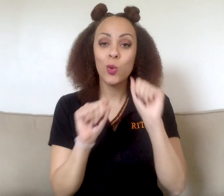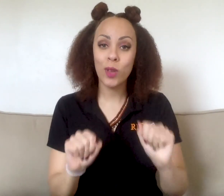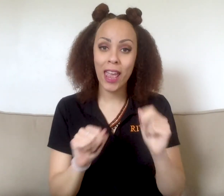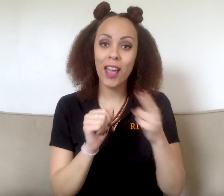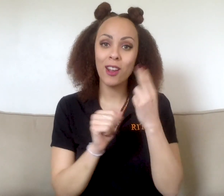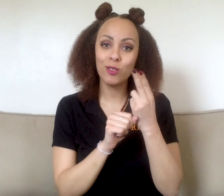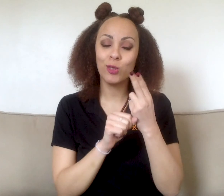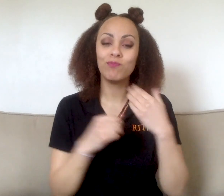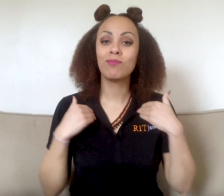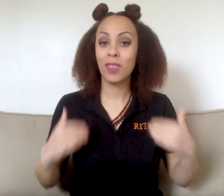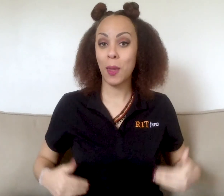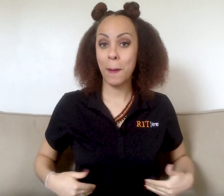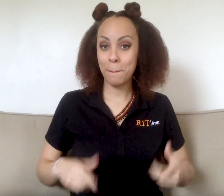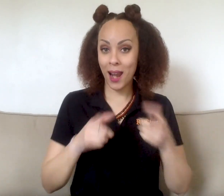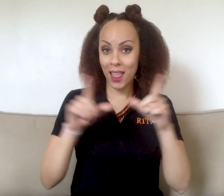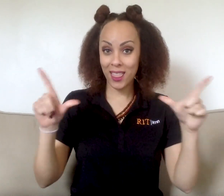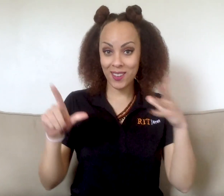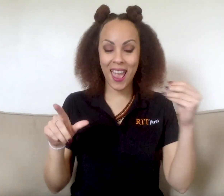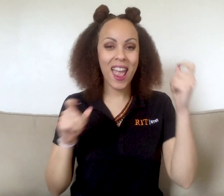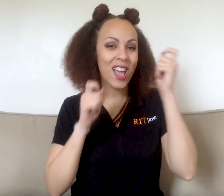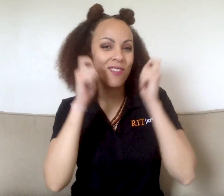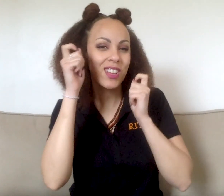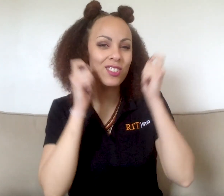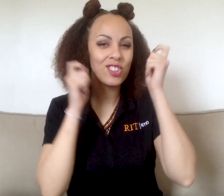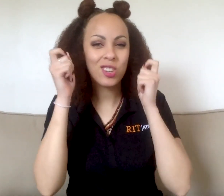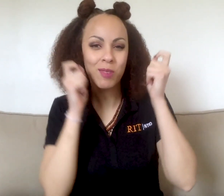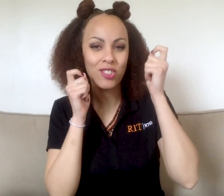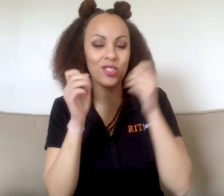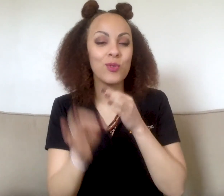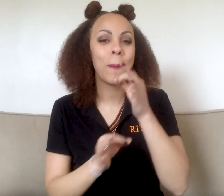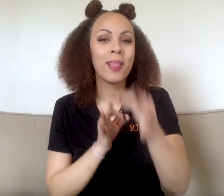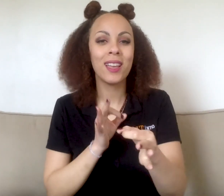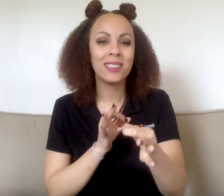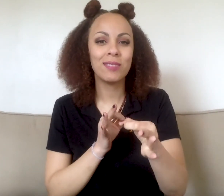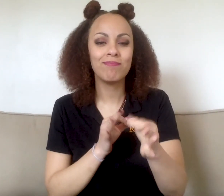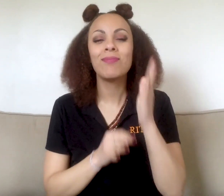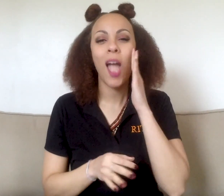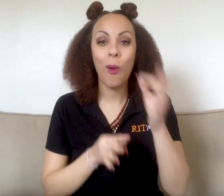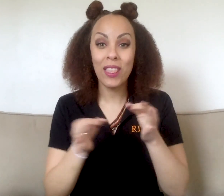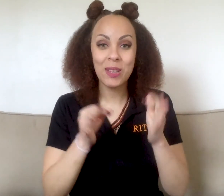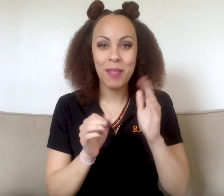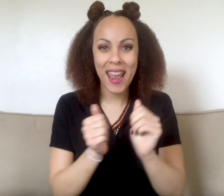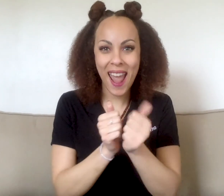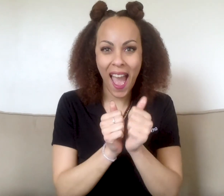Surprisingly, your facial expressions and body language can replace that!